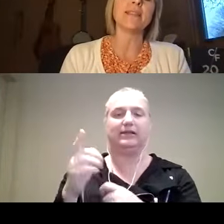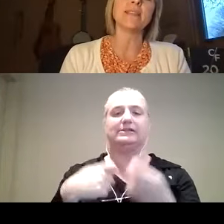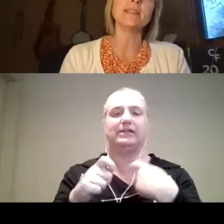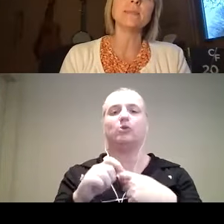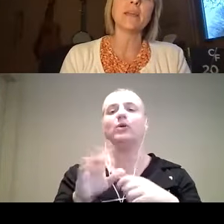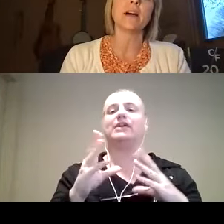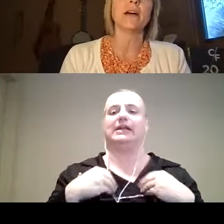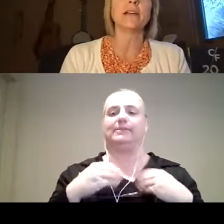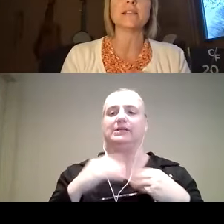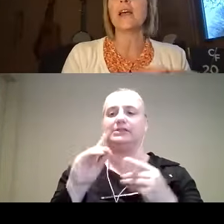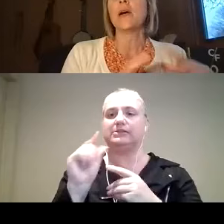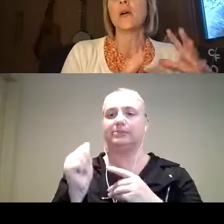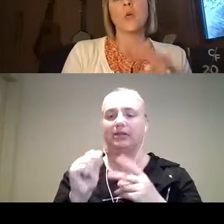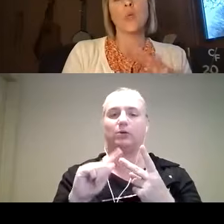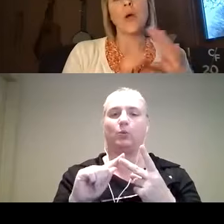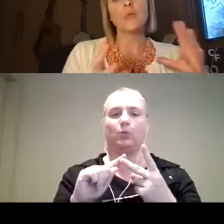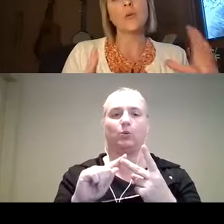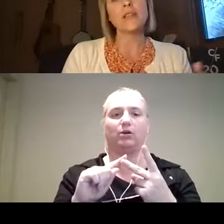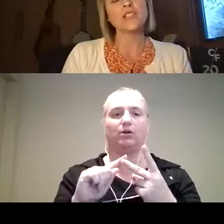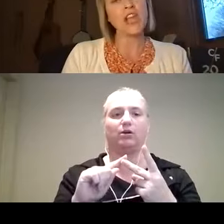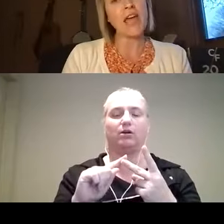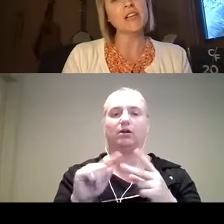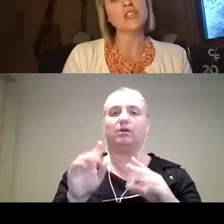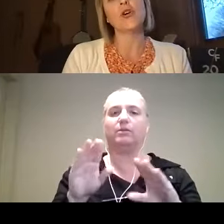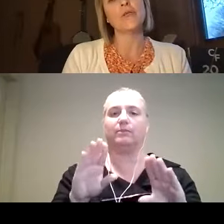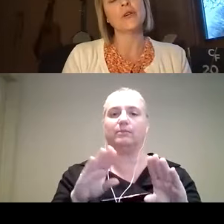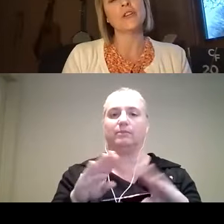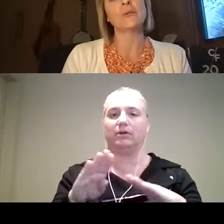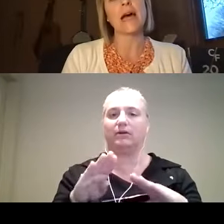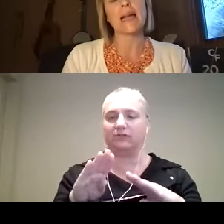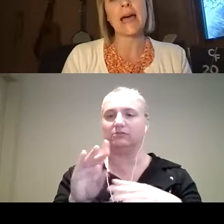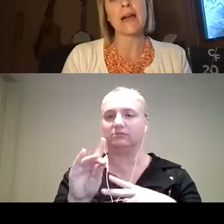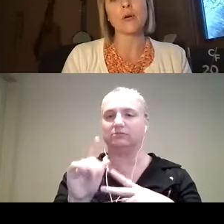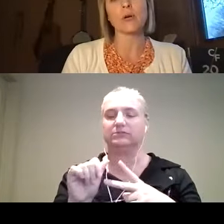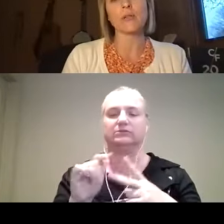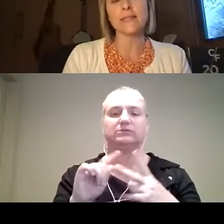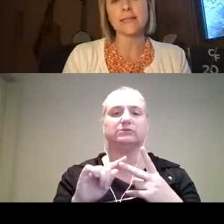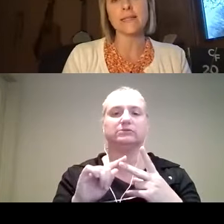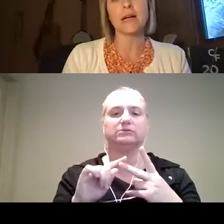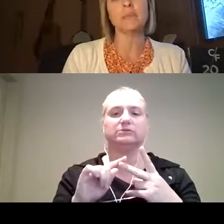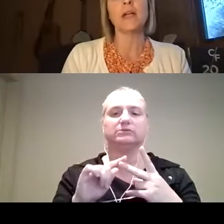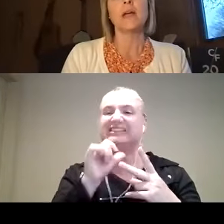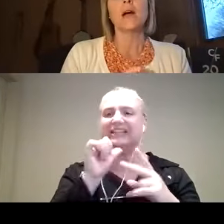And this is because when we changed over to a non-categorical system,